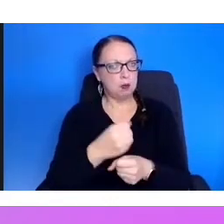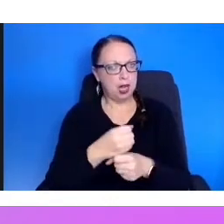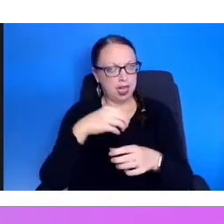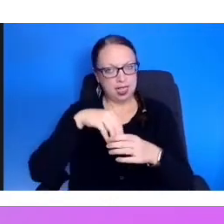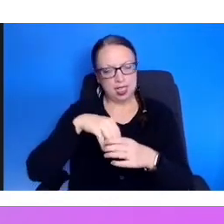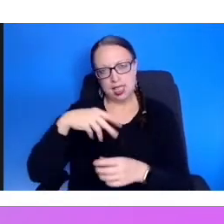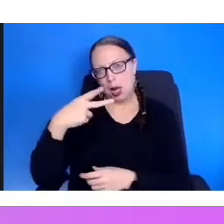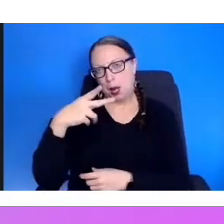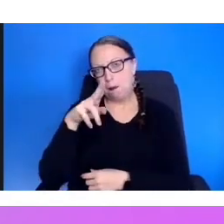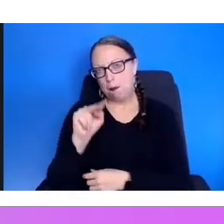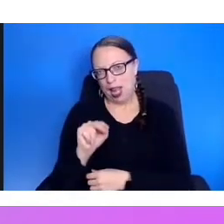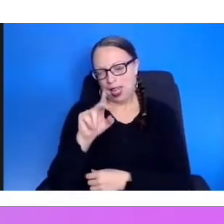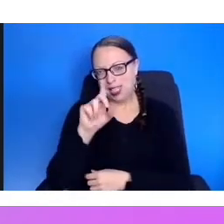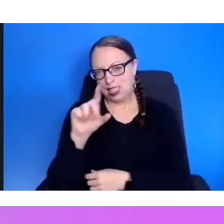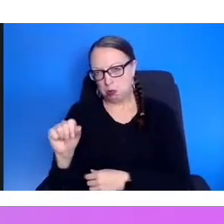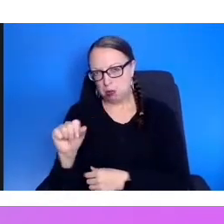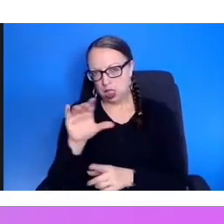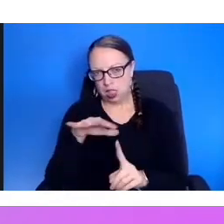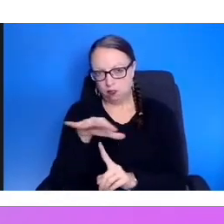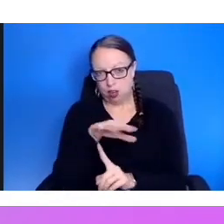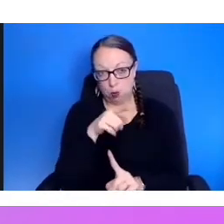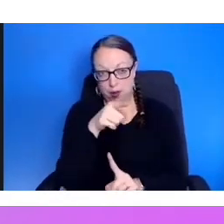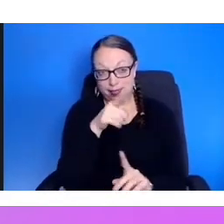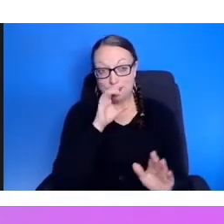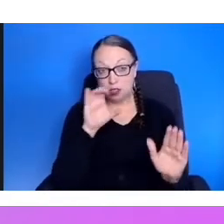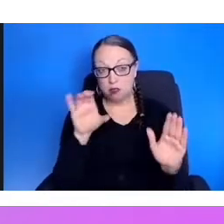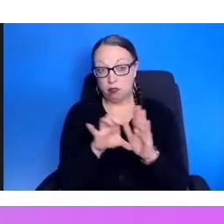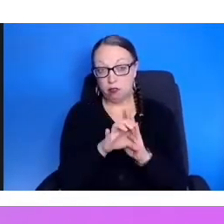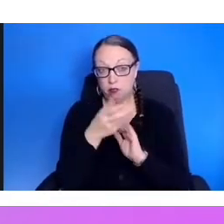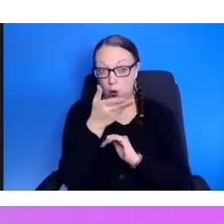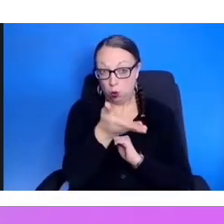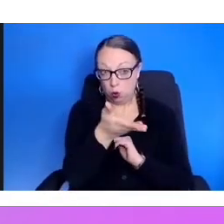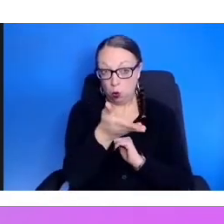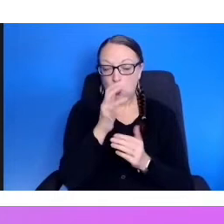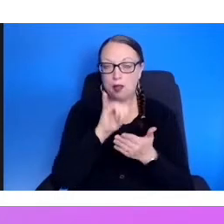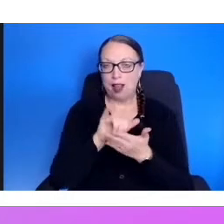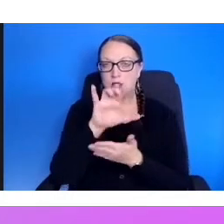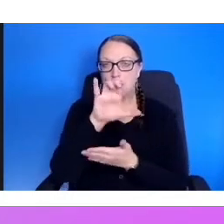The photo on this slide is actually a co-design session